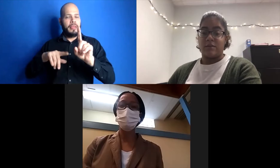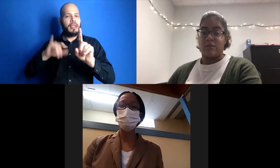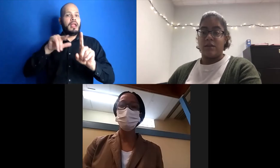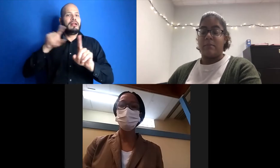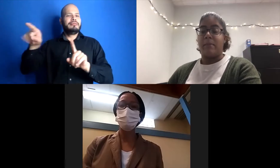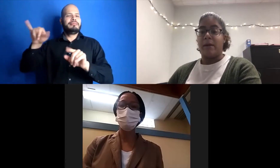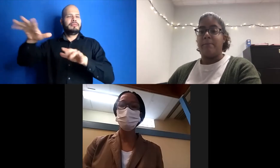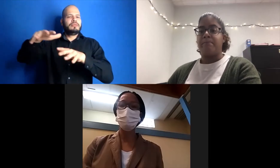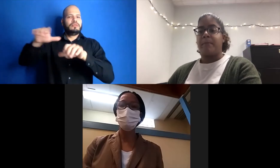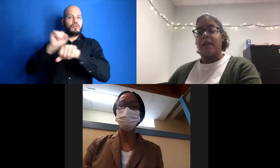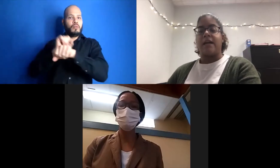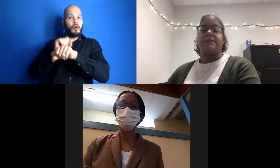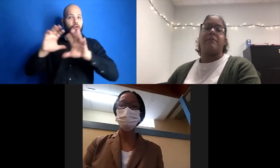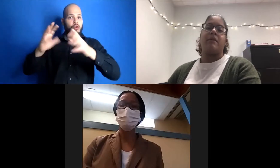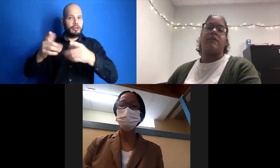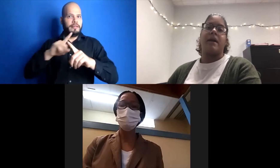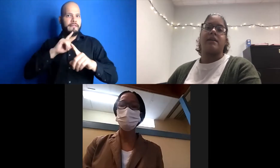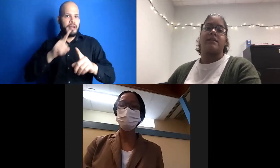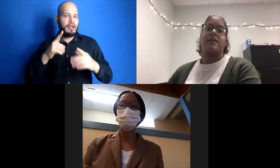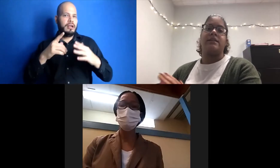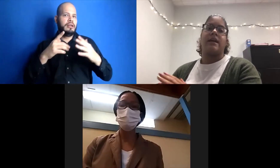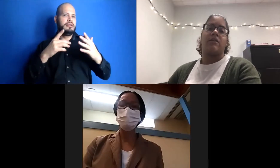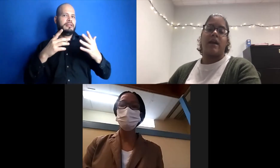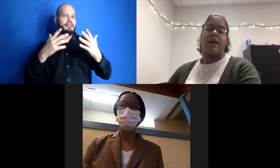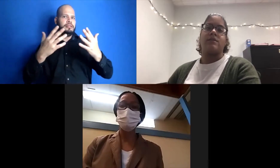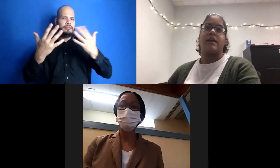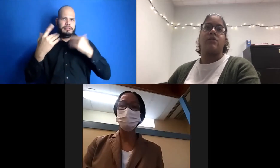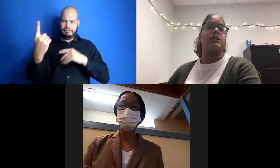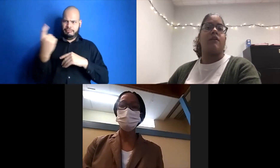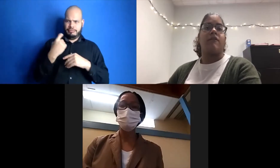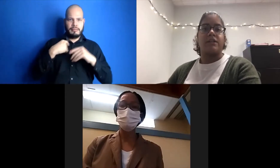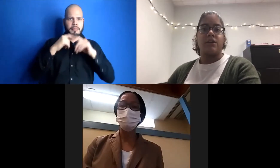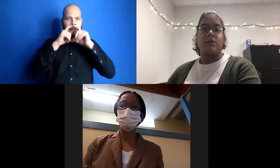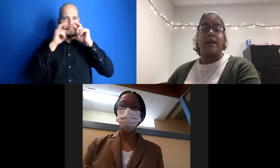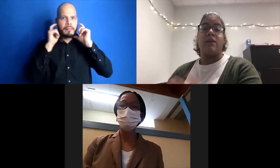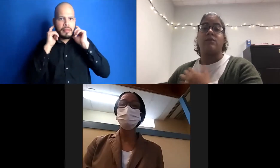reason but they asked me about the mask they said how the how's that going to affect you and I was